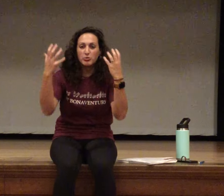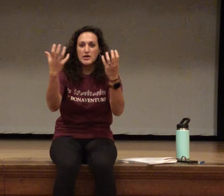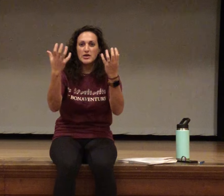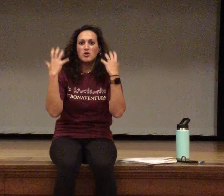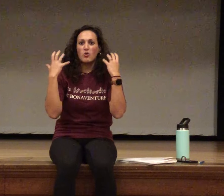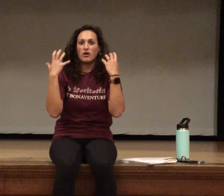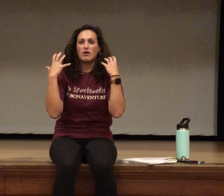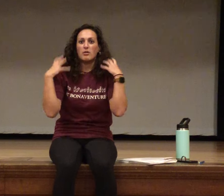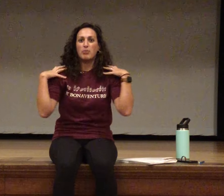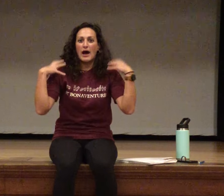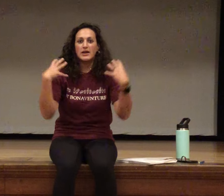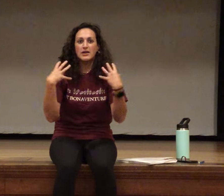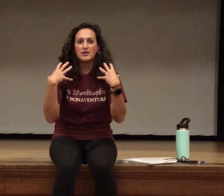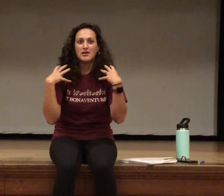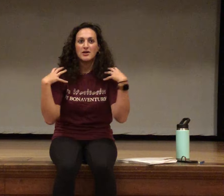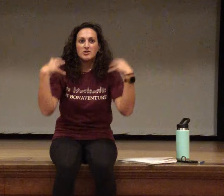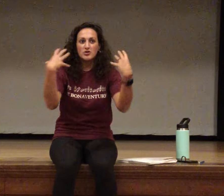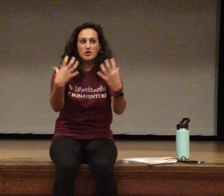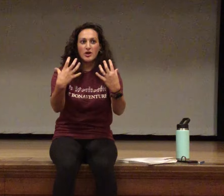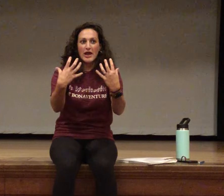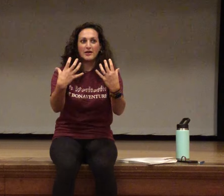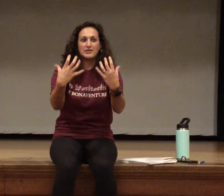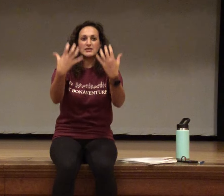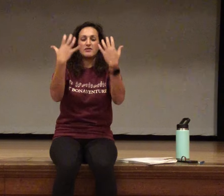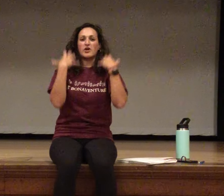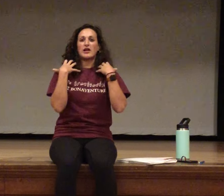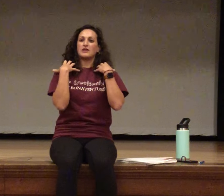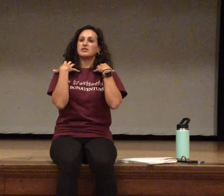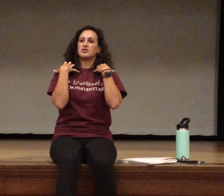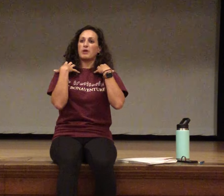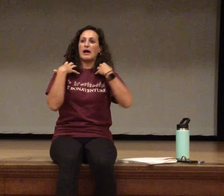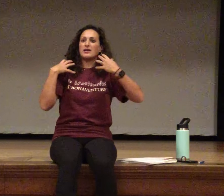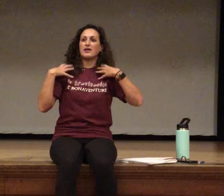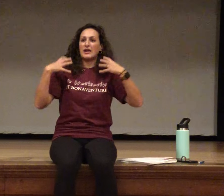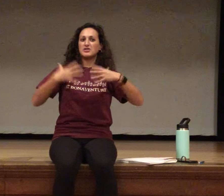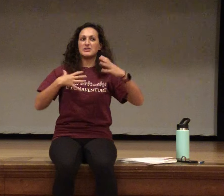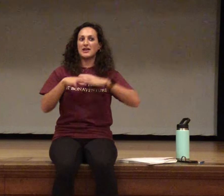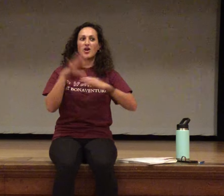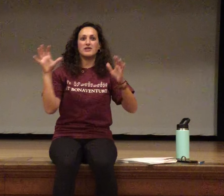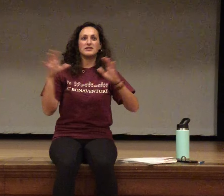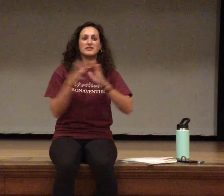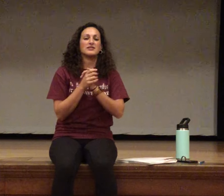you're bringing your body to your hands instead of your hands to your body and it just it causes